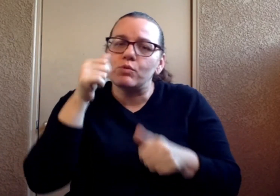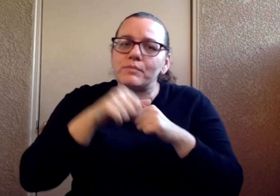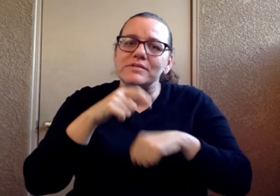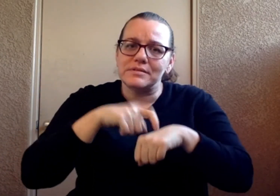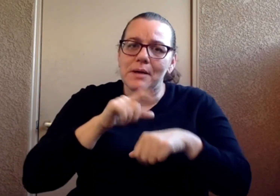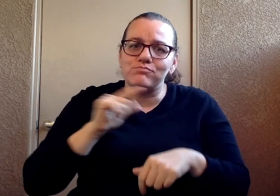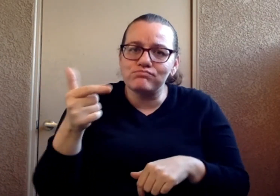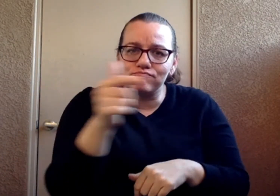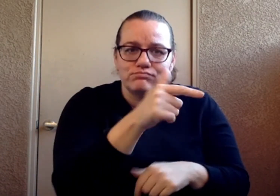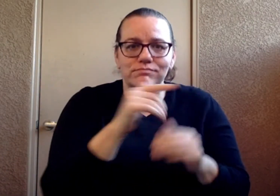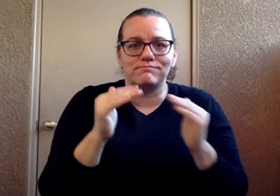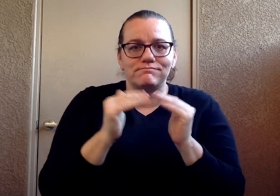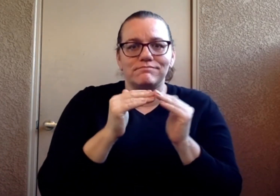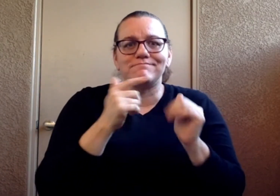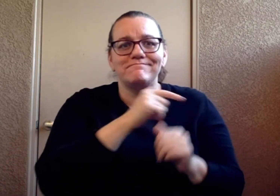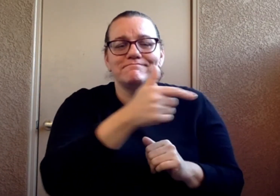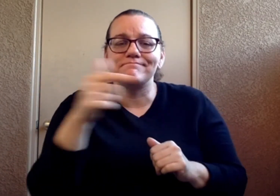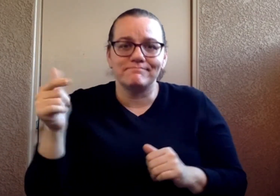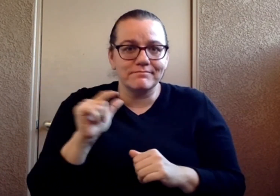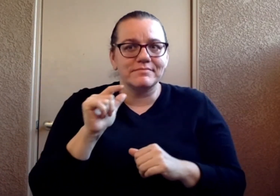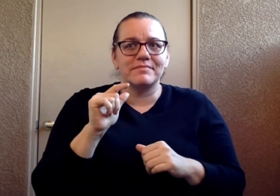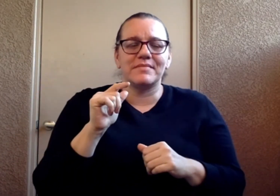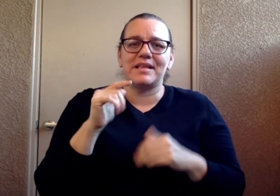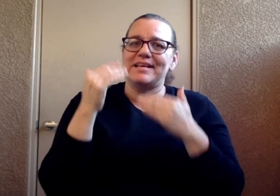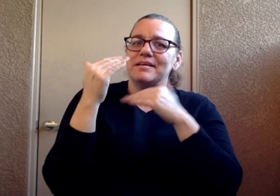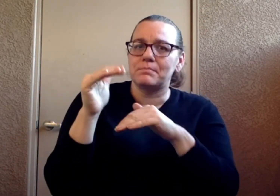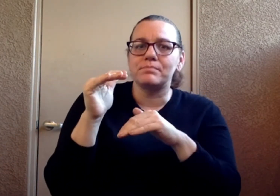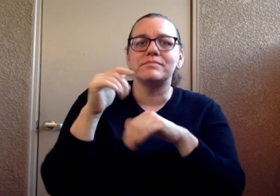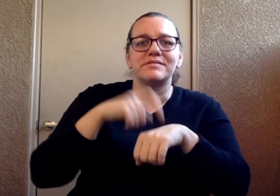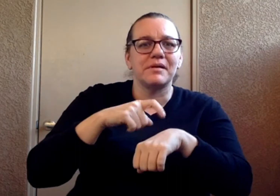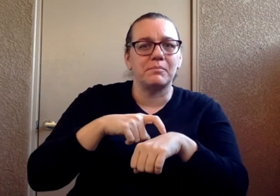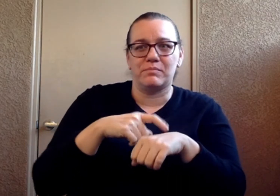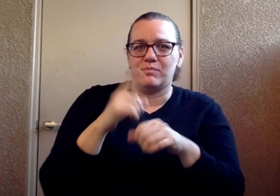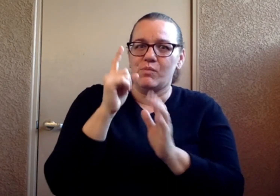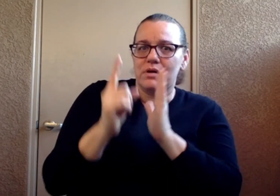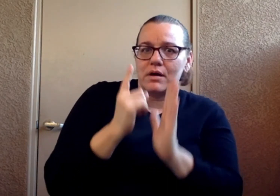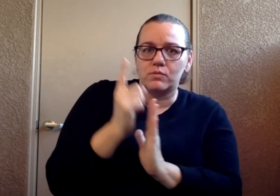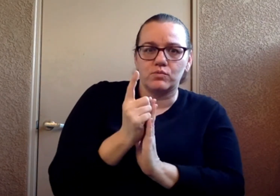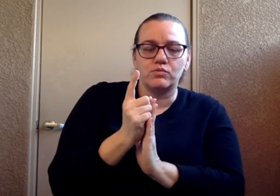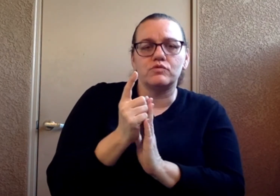remember, we have limited time to one hour, to take turns in commenting.